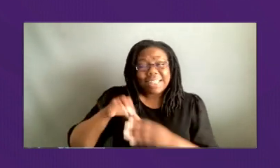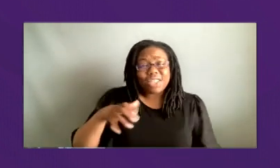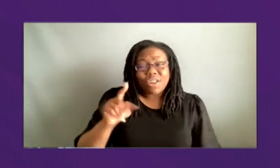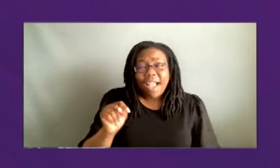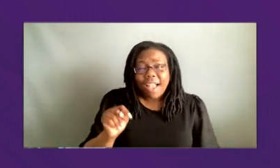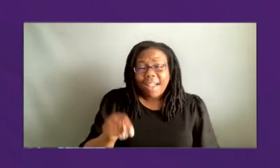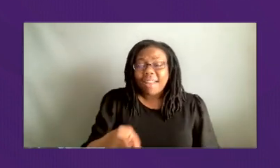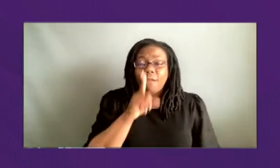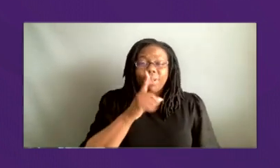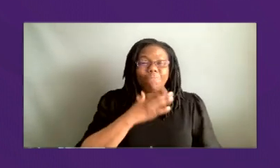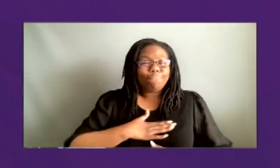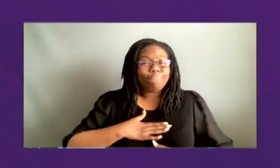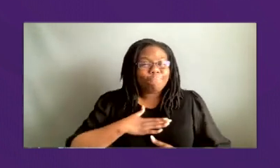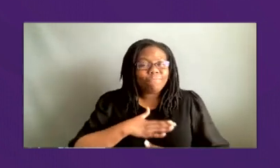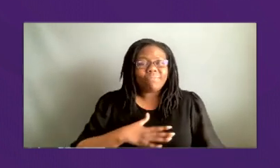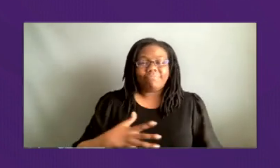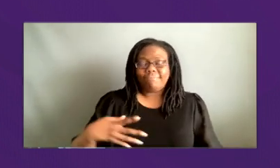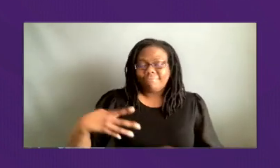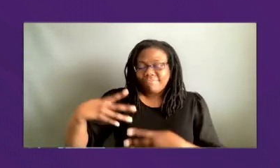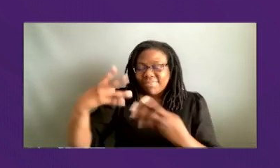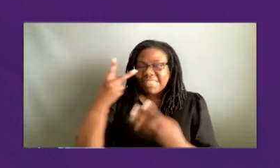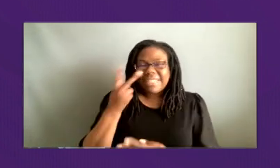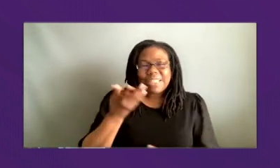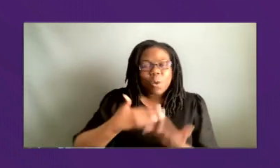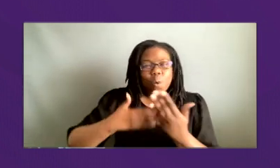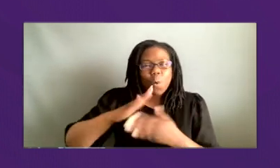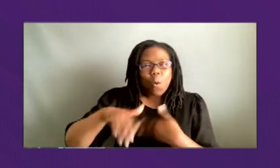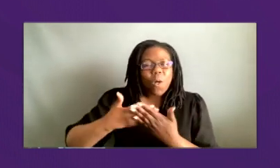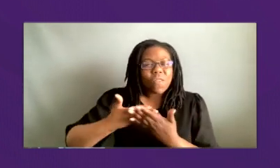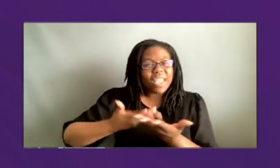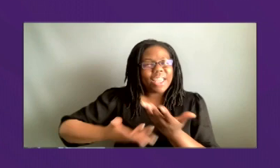watching all of the interactions. Thank you. ADRIENNE SMITH: